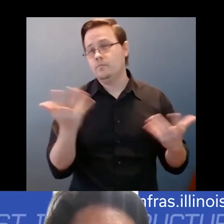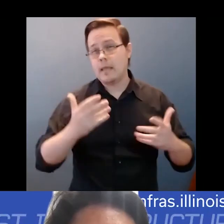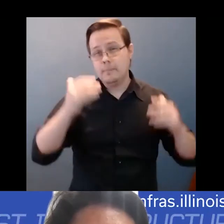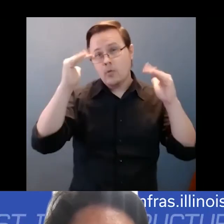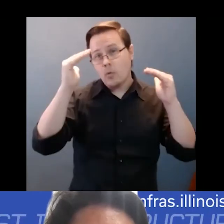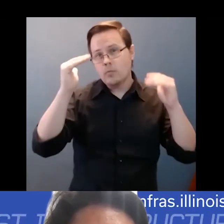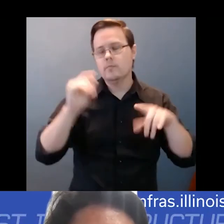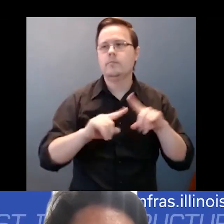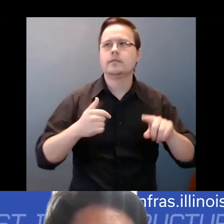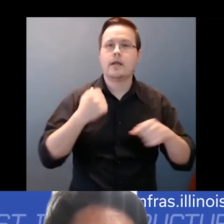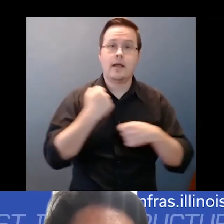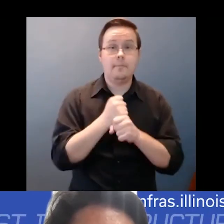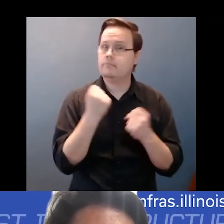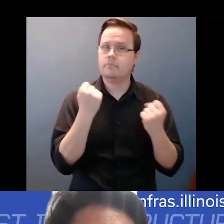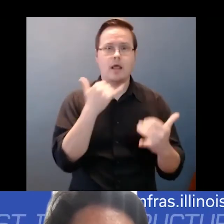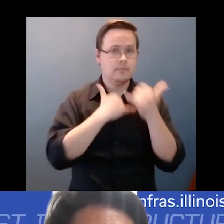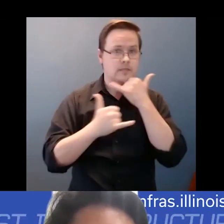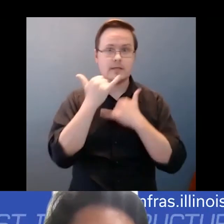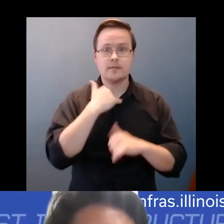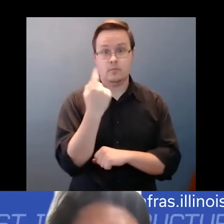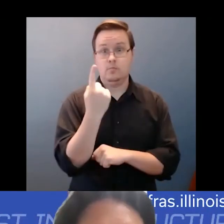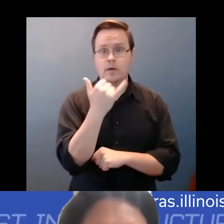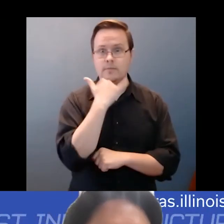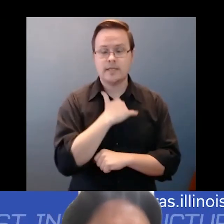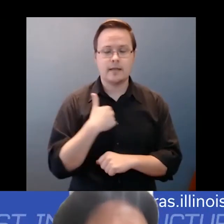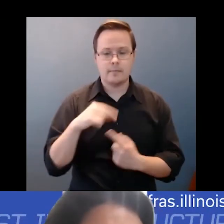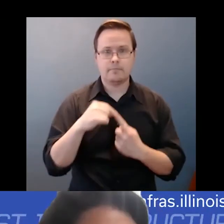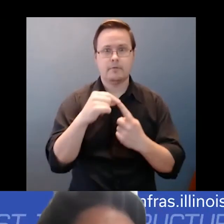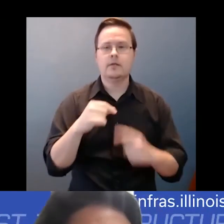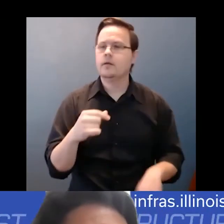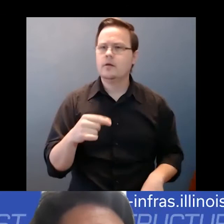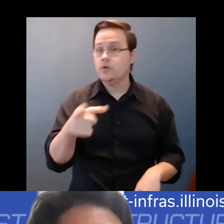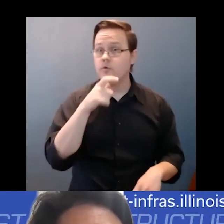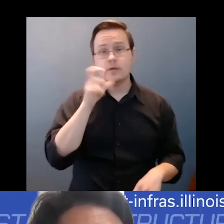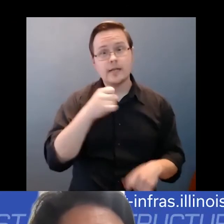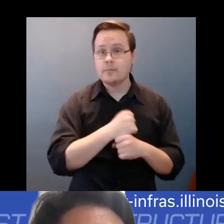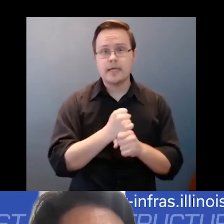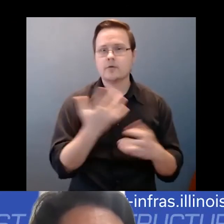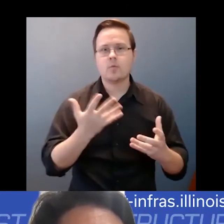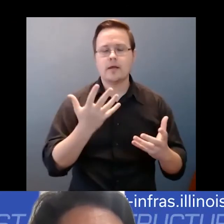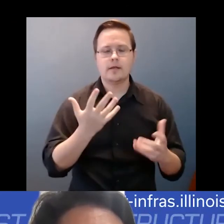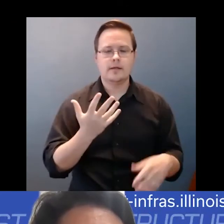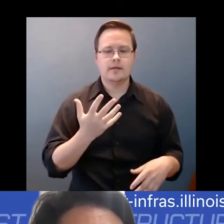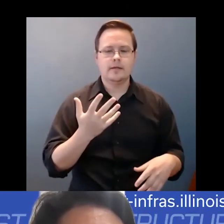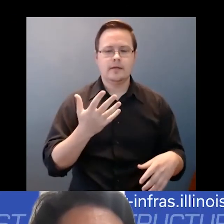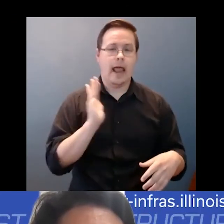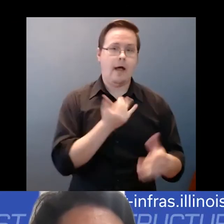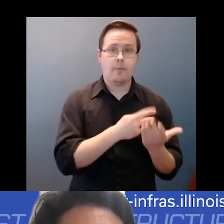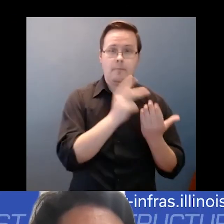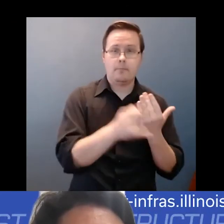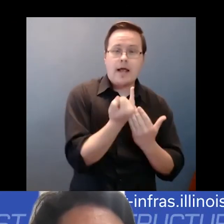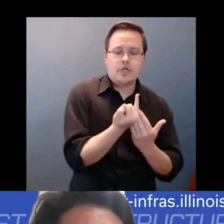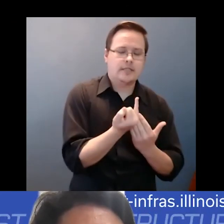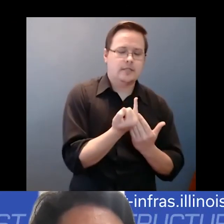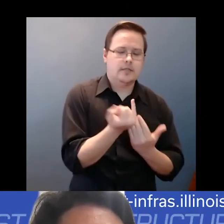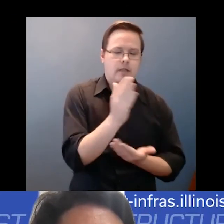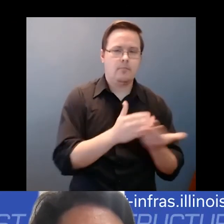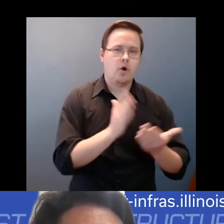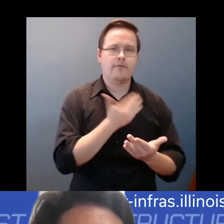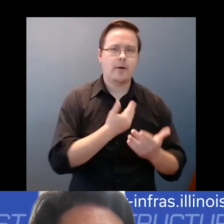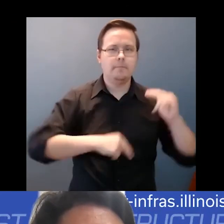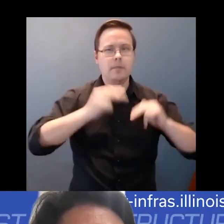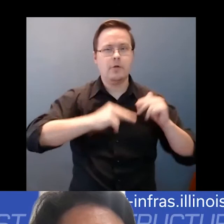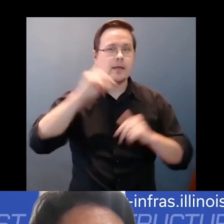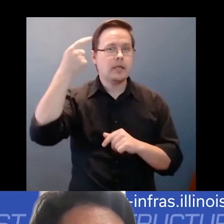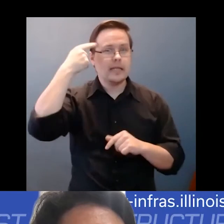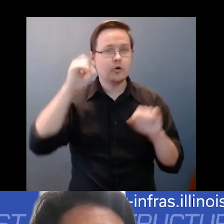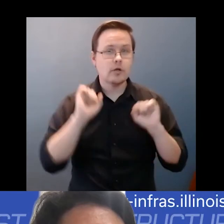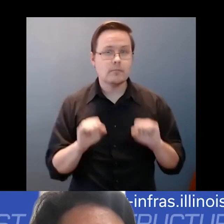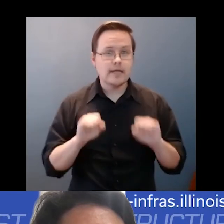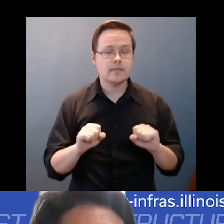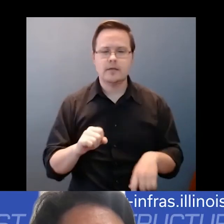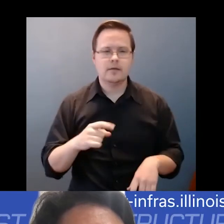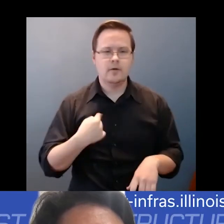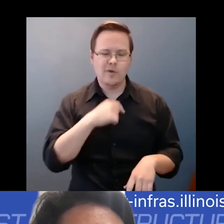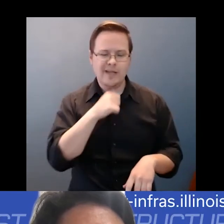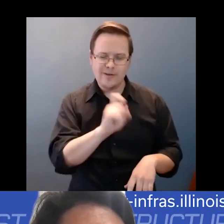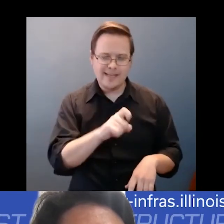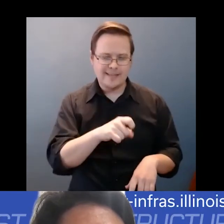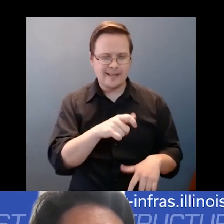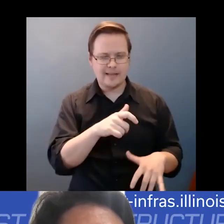Maybe not. Maybe there's hope because I made a lot of mistakes and I think one of the mistakes that I made that you don't have to make is treating our projects, the projects that are part of like building political capacity like we don't have to treat